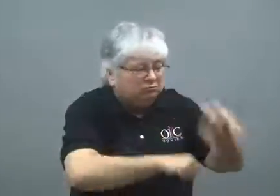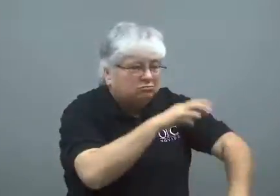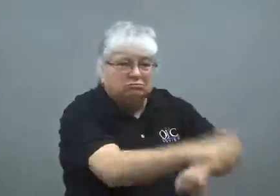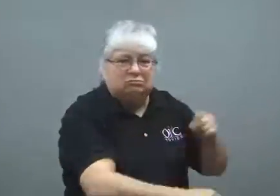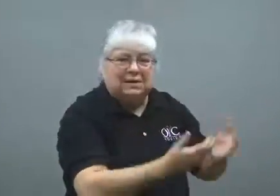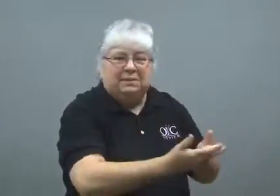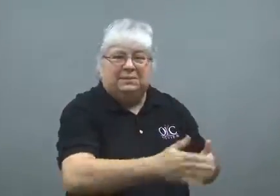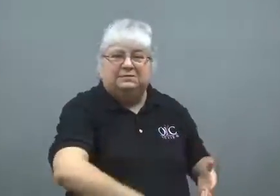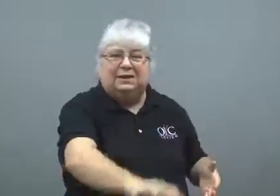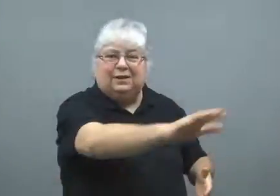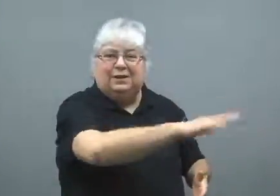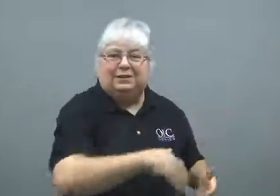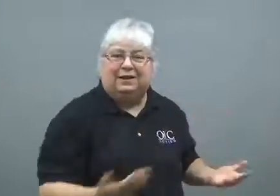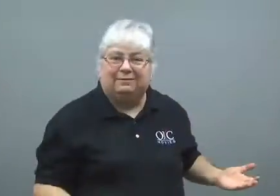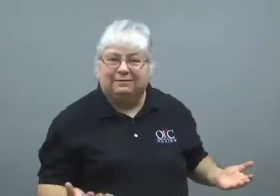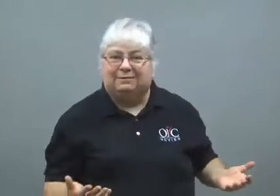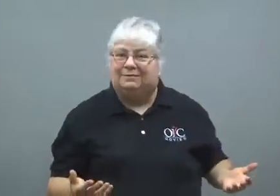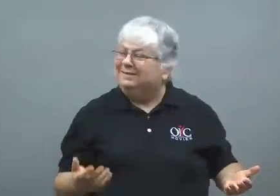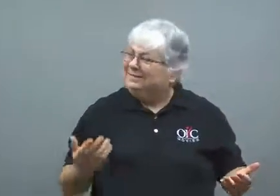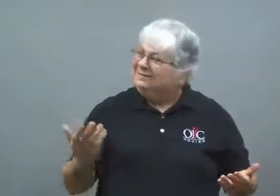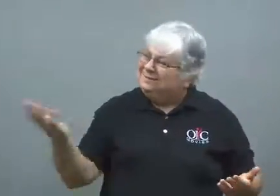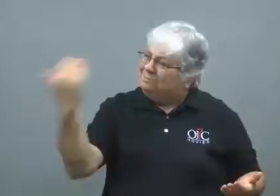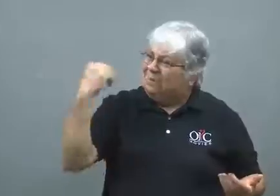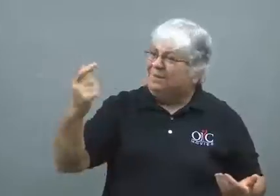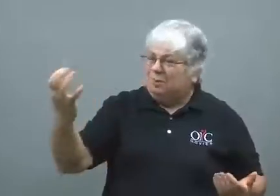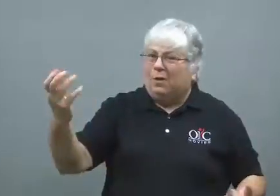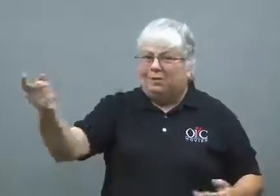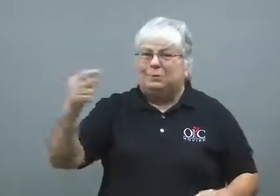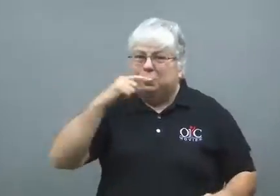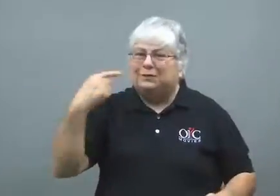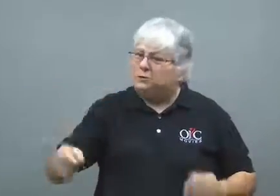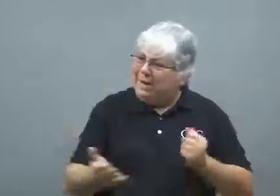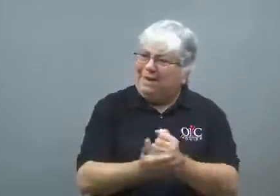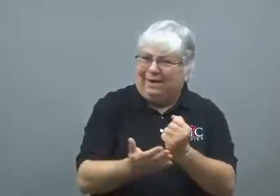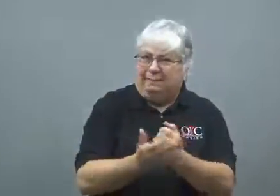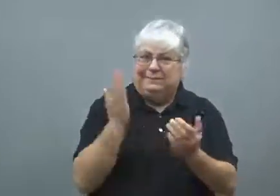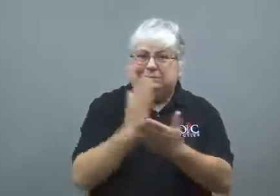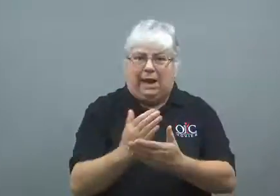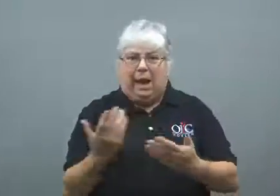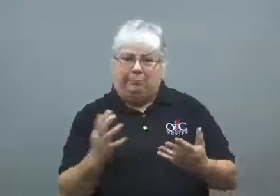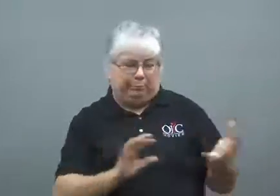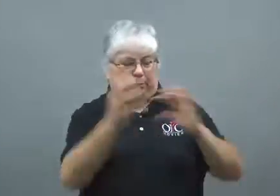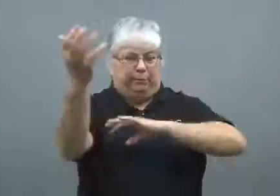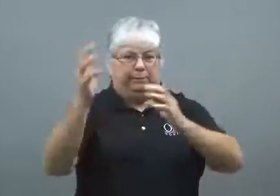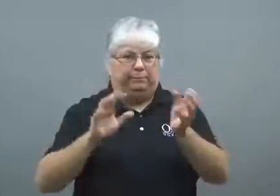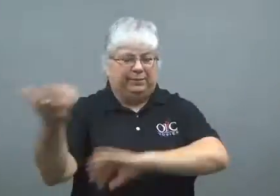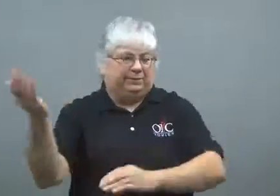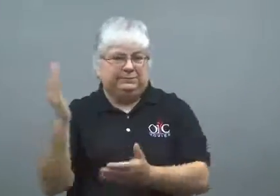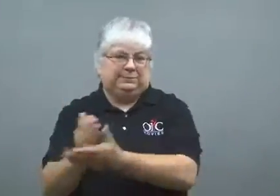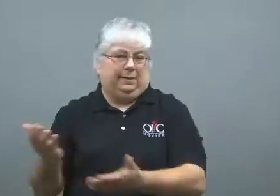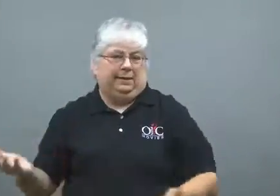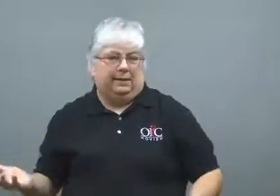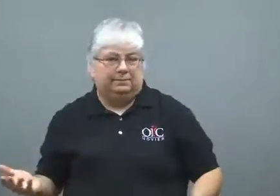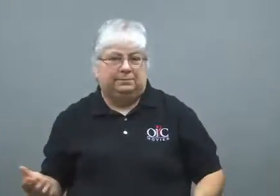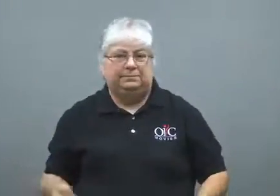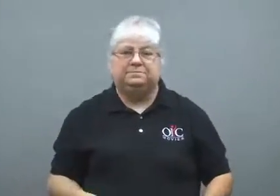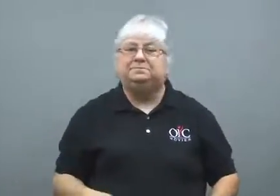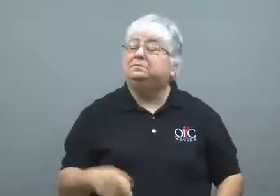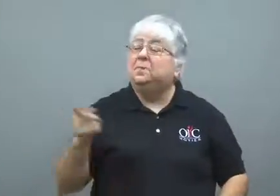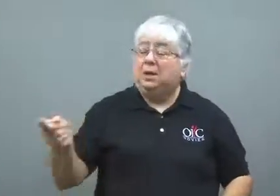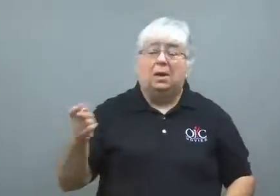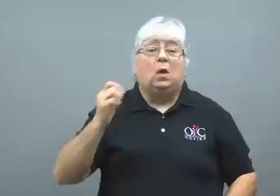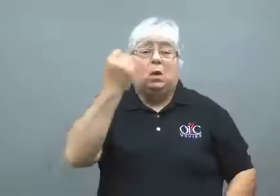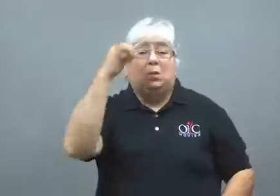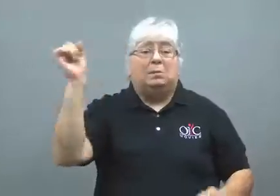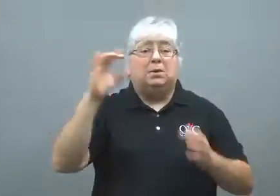Items in the area were ransacked.